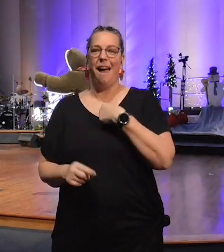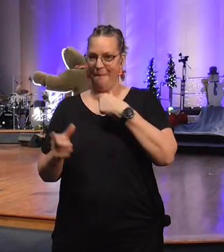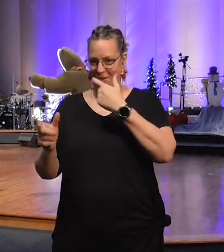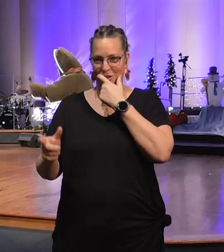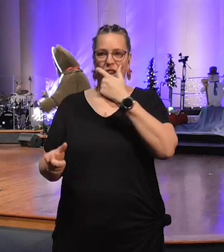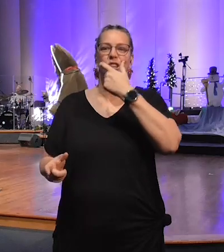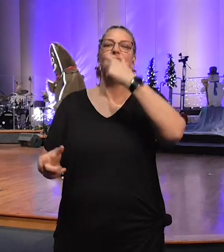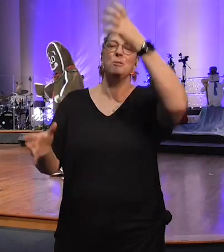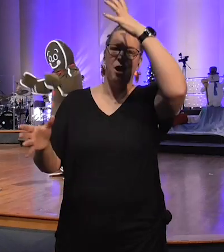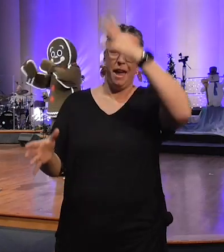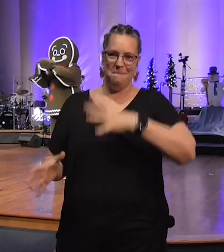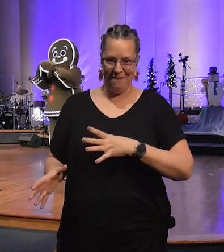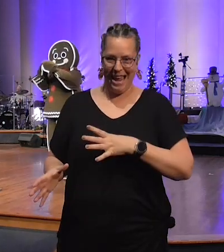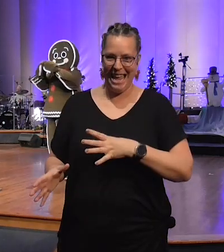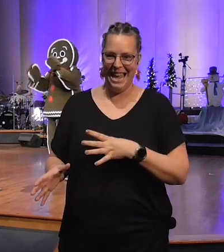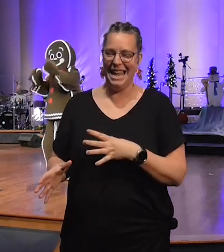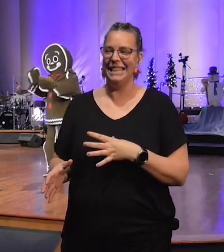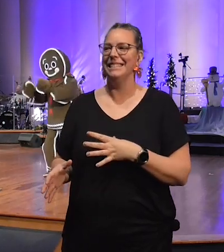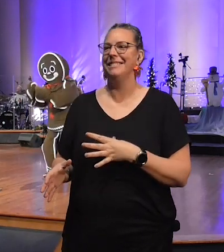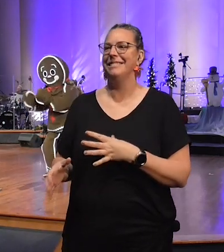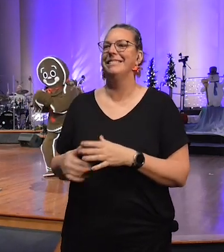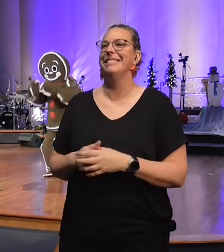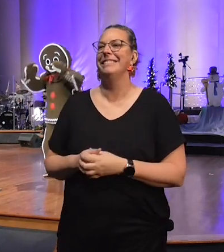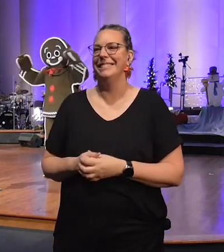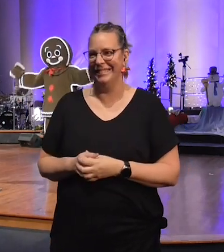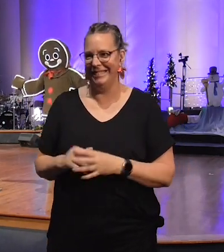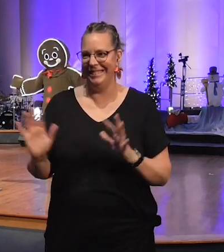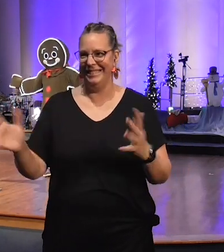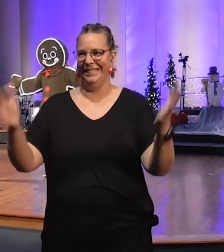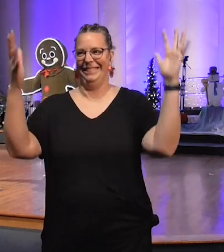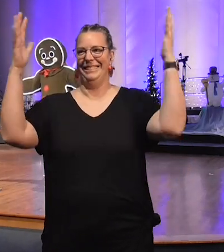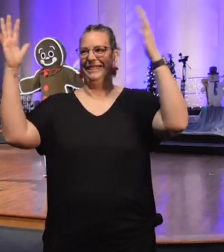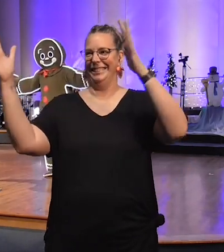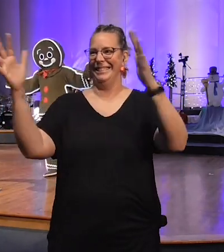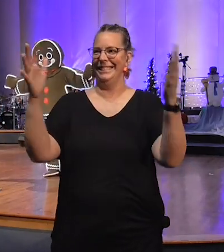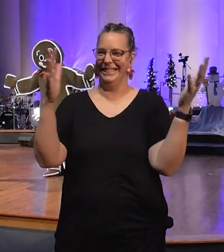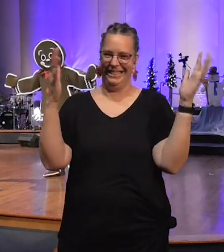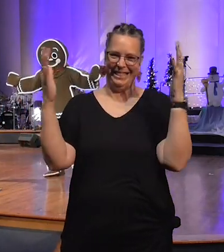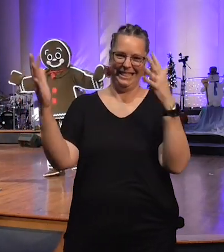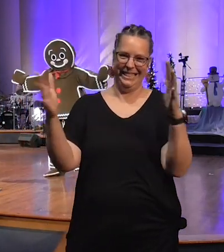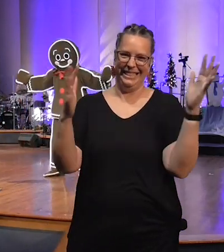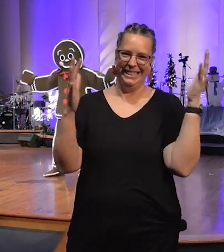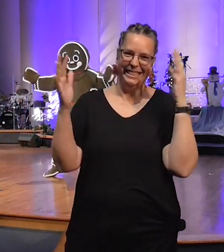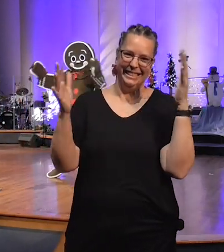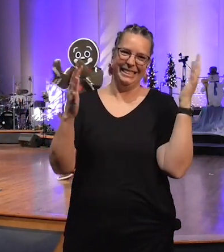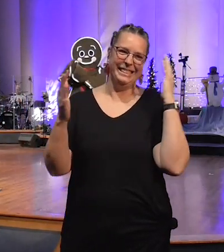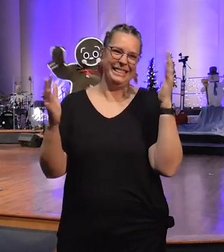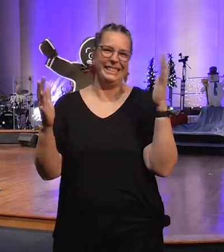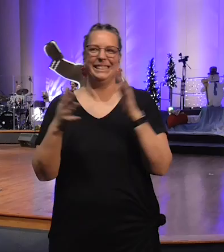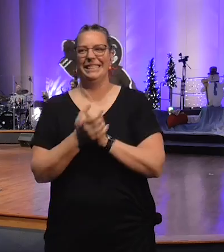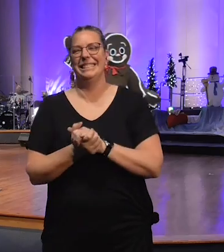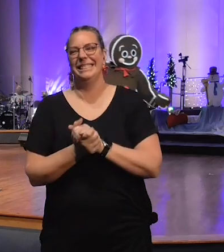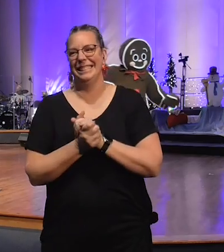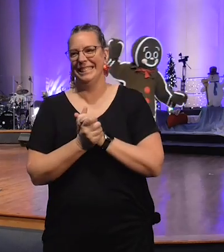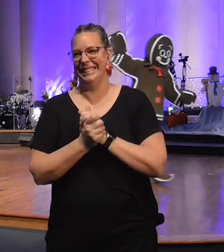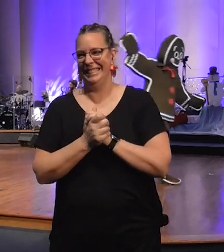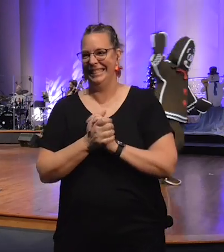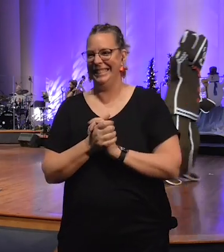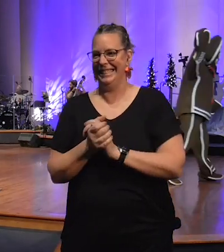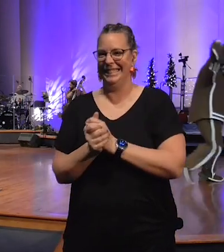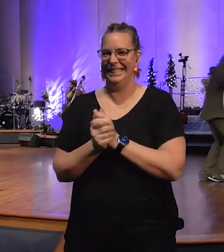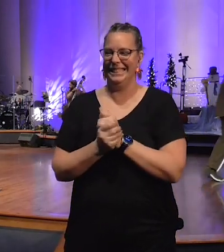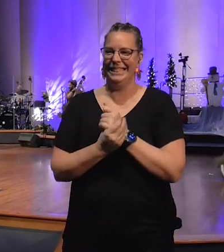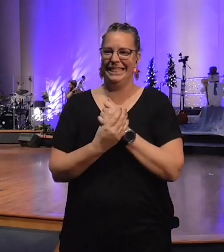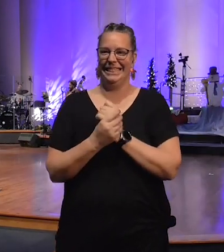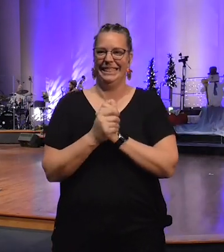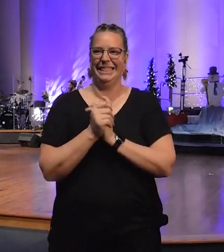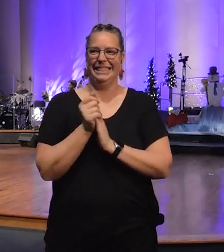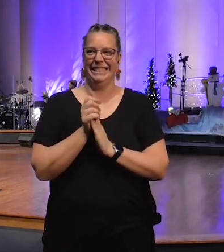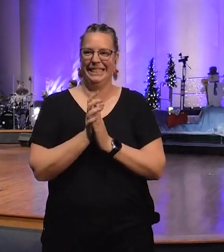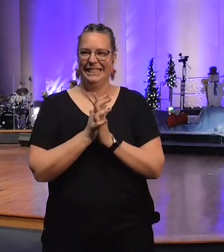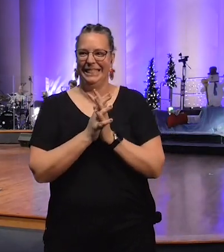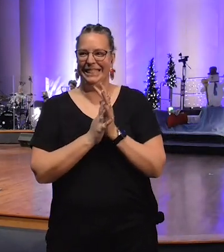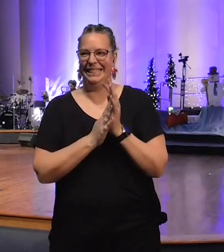run as fast as you